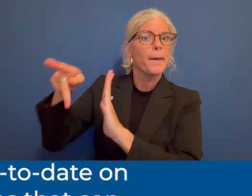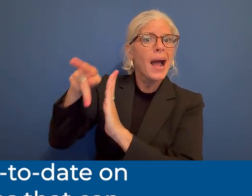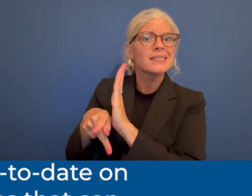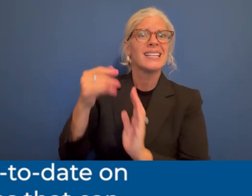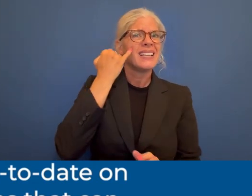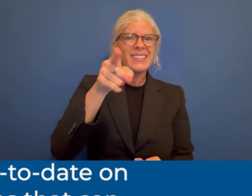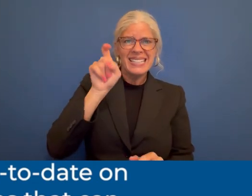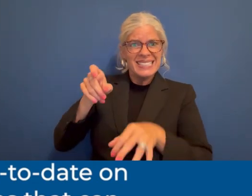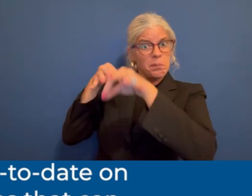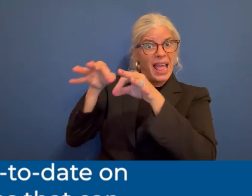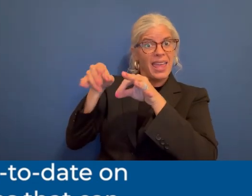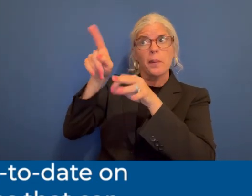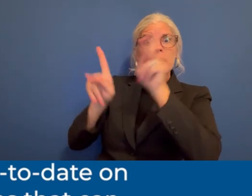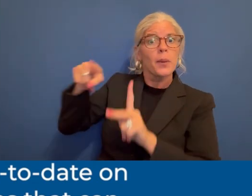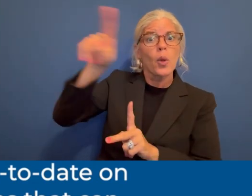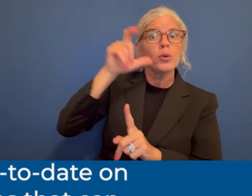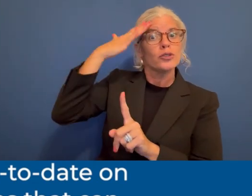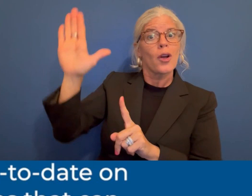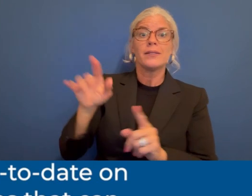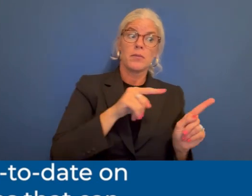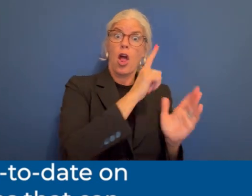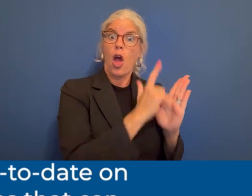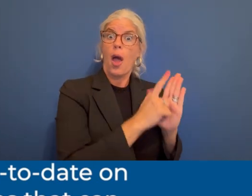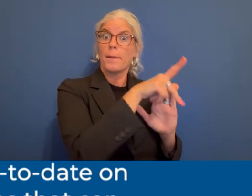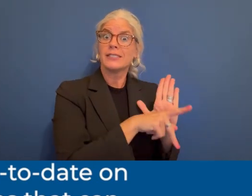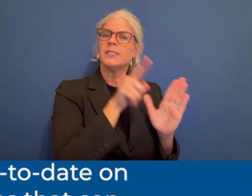If you ever need to explain these things to people, remember, keep it concise.